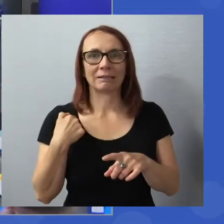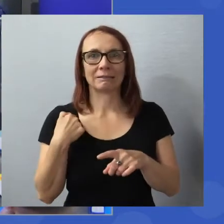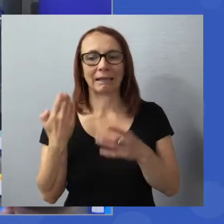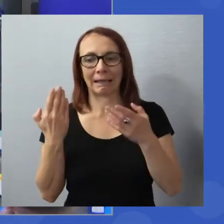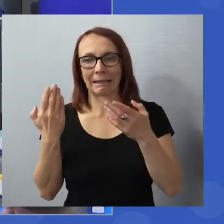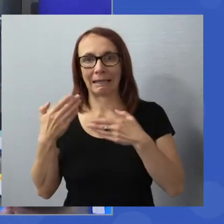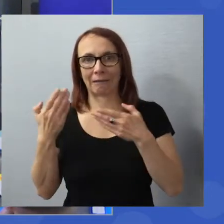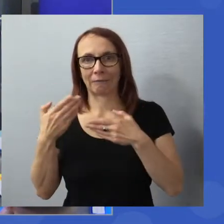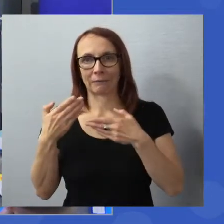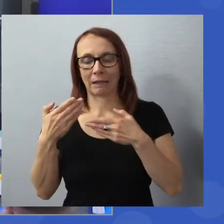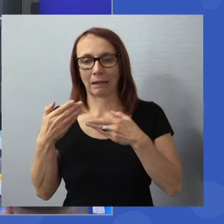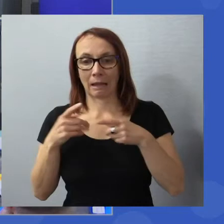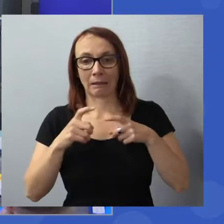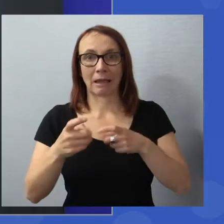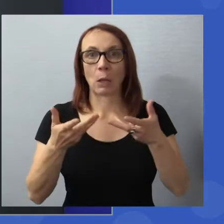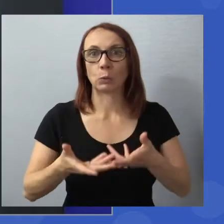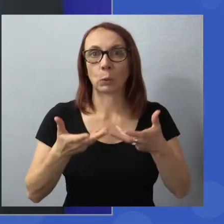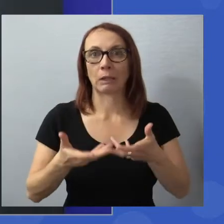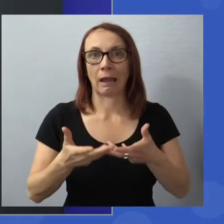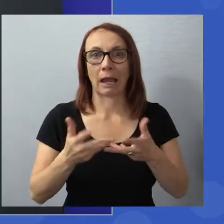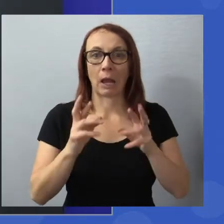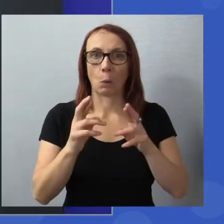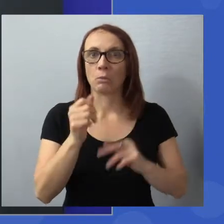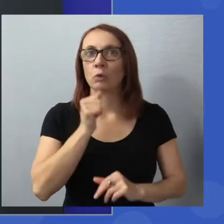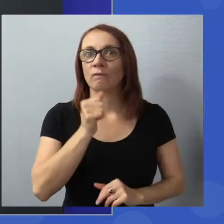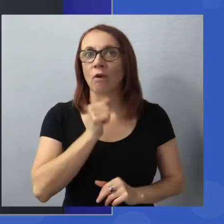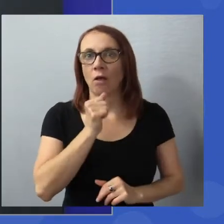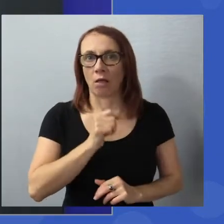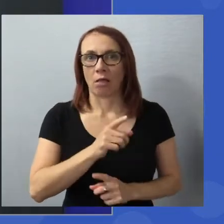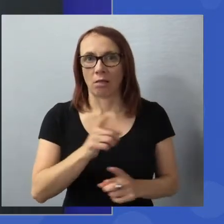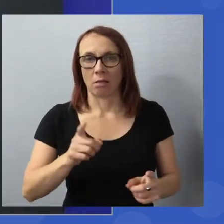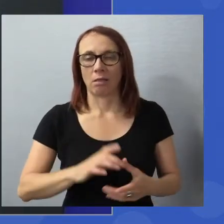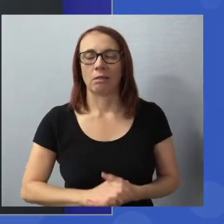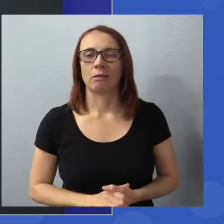welcome as well so yeah I hope you've had some good discussions and we're very